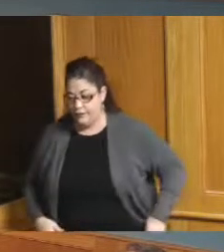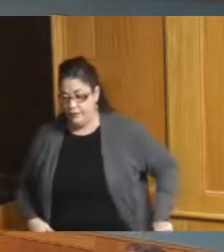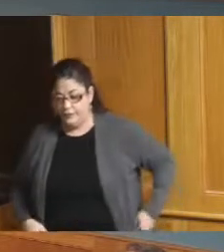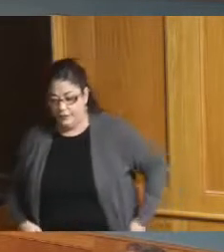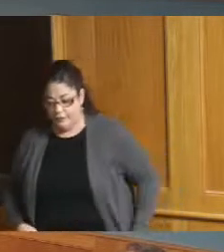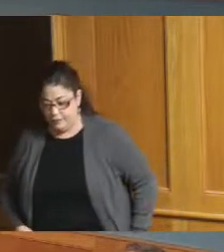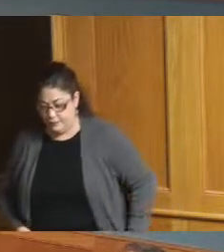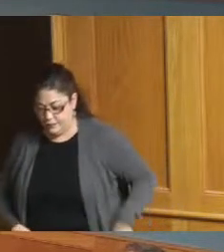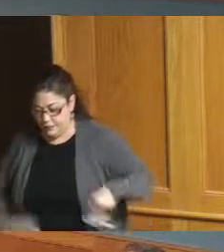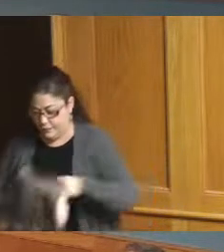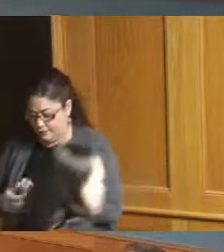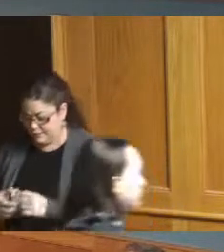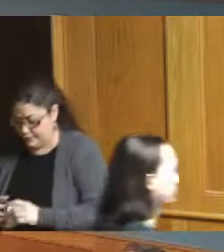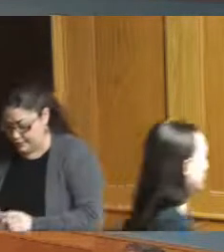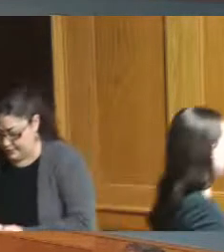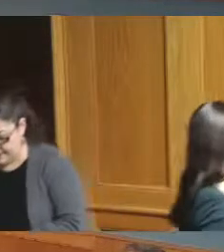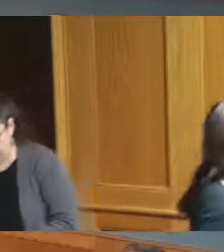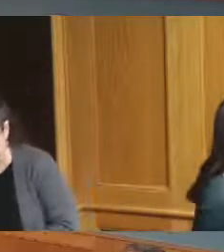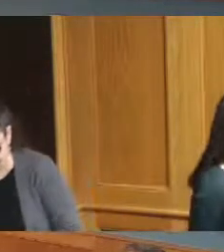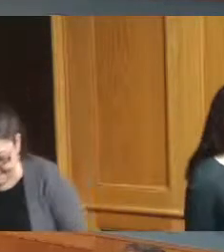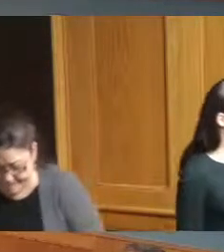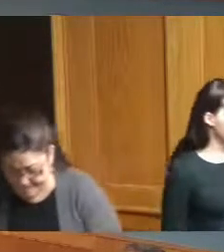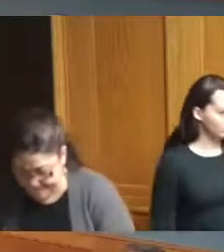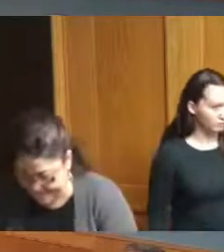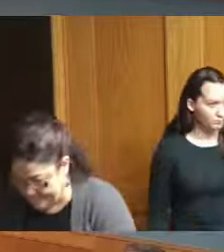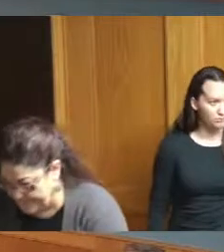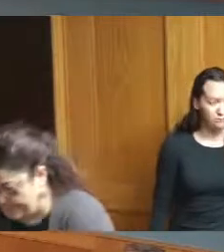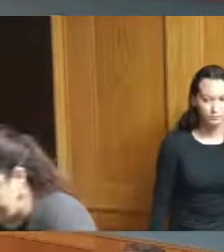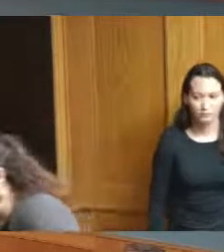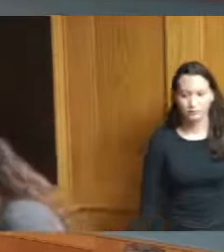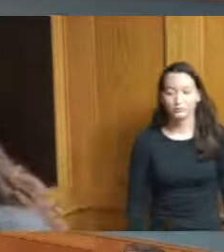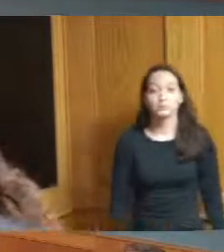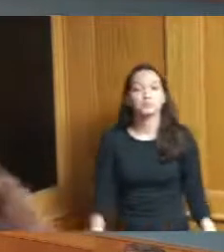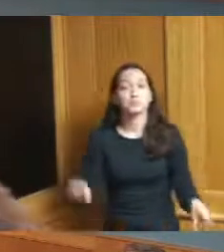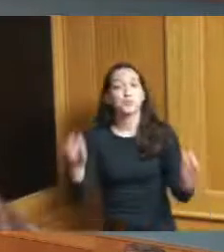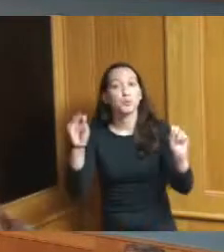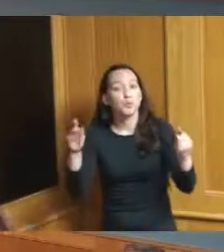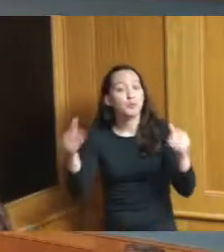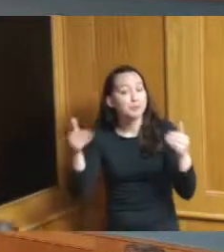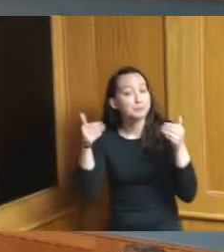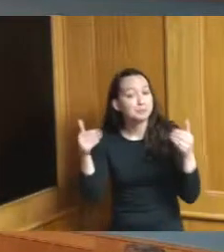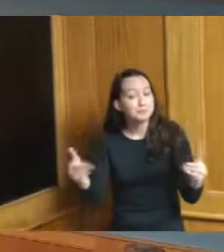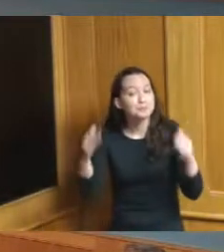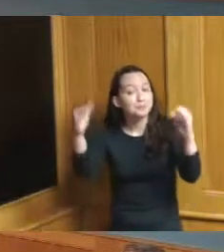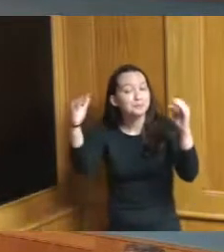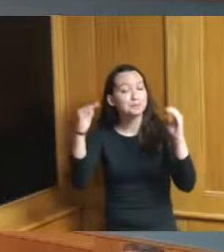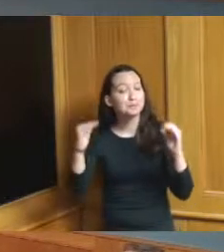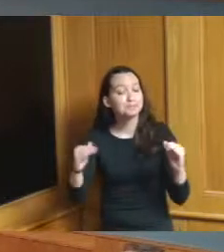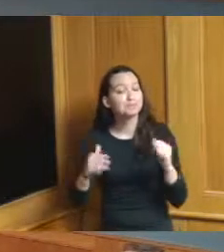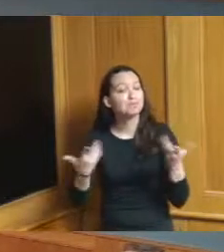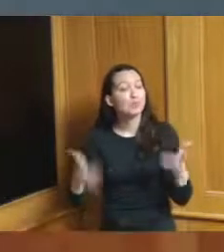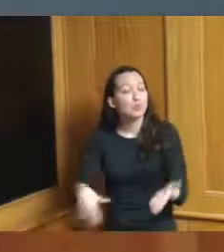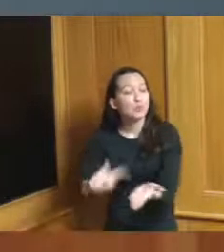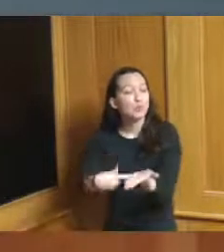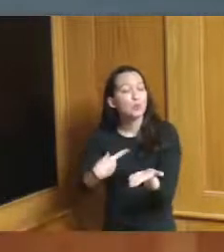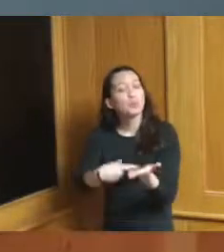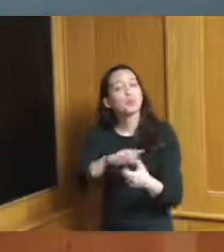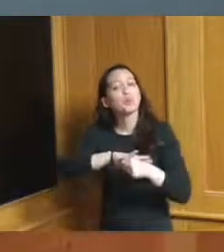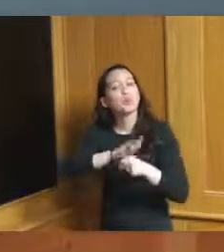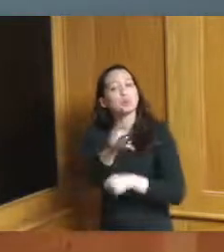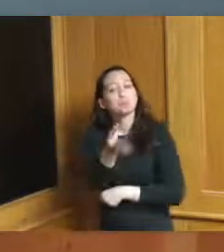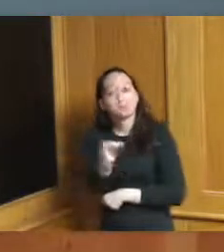for your support okay we'll move forward and we have we're talking about Covid-19 and what's